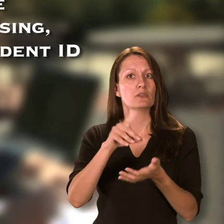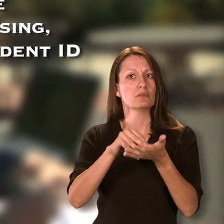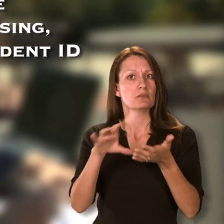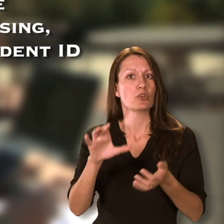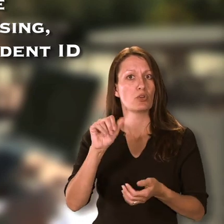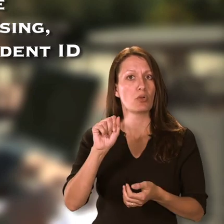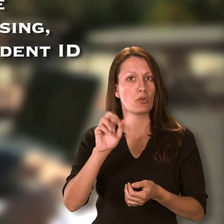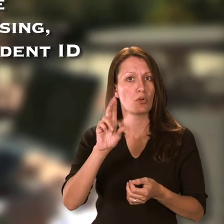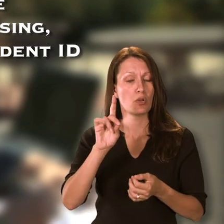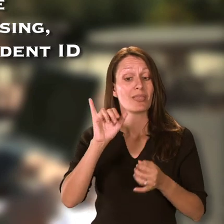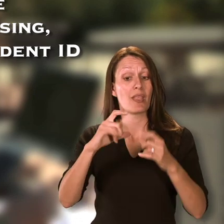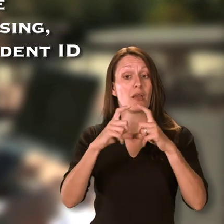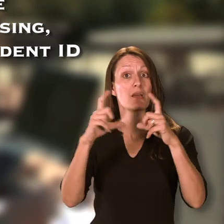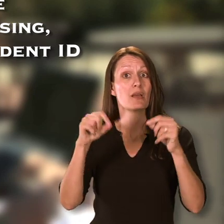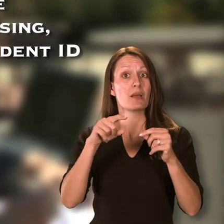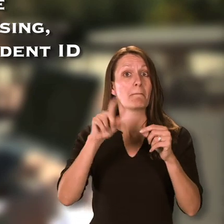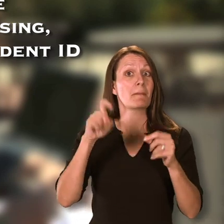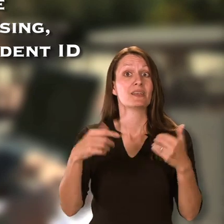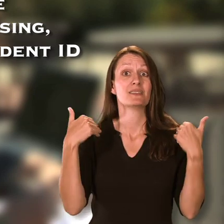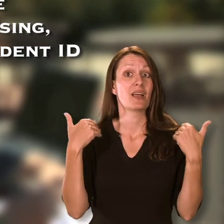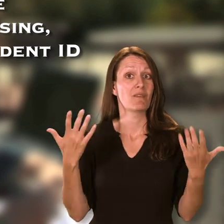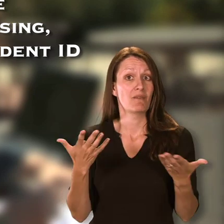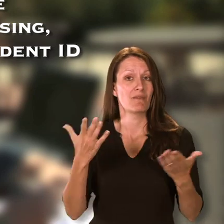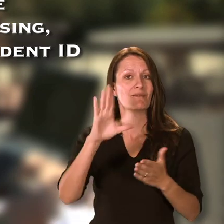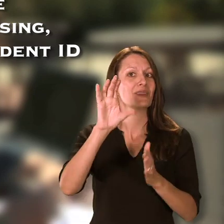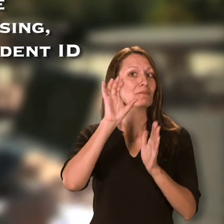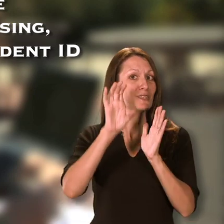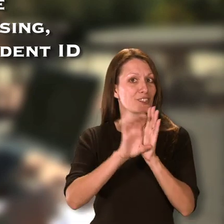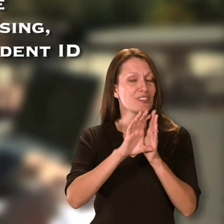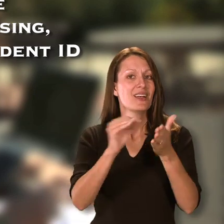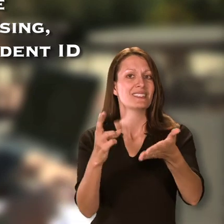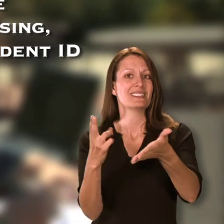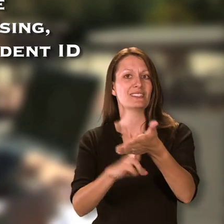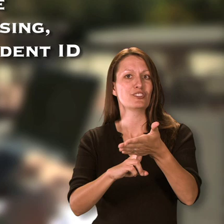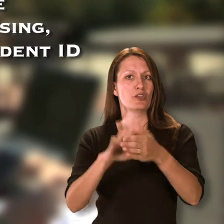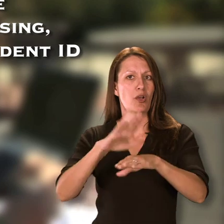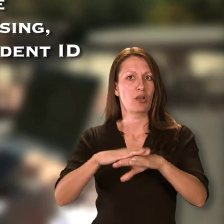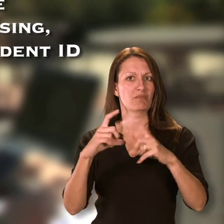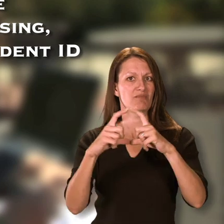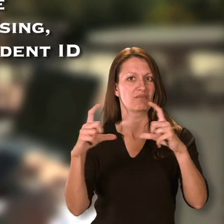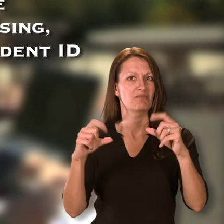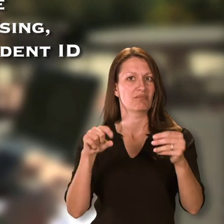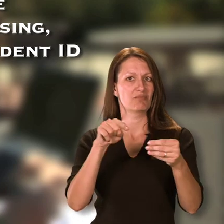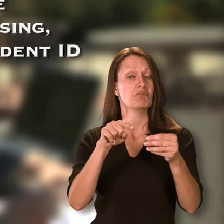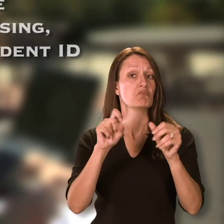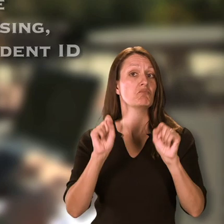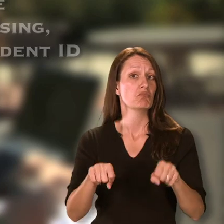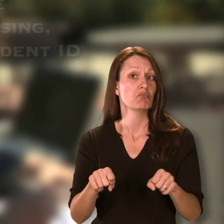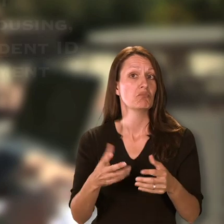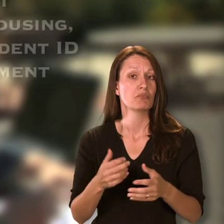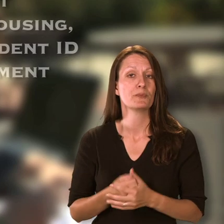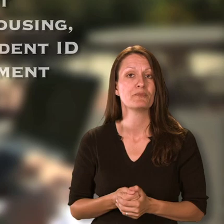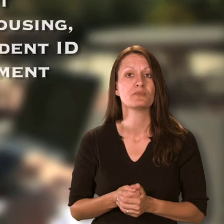that includes your photo and a signature.